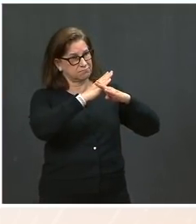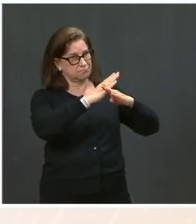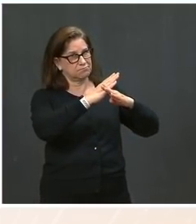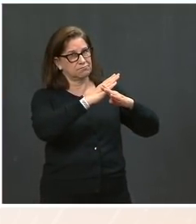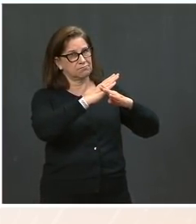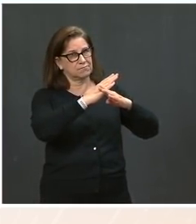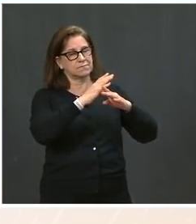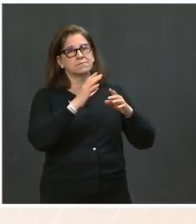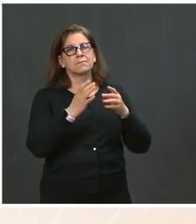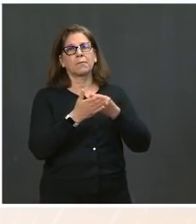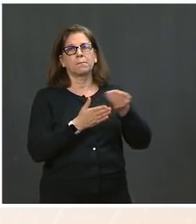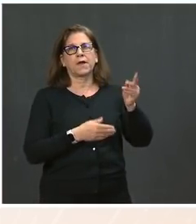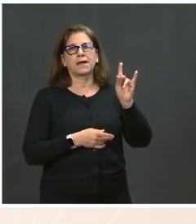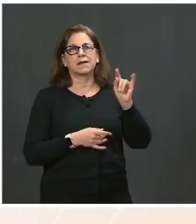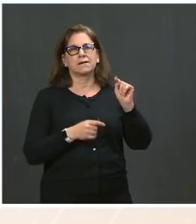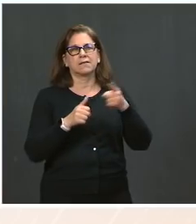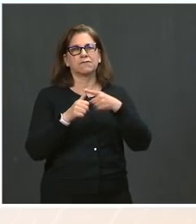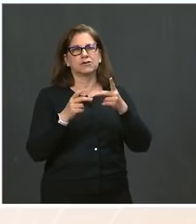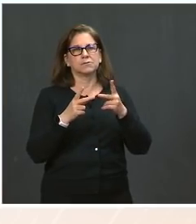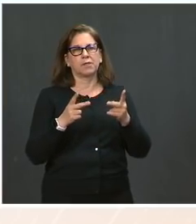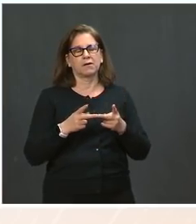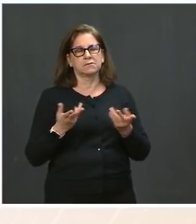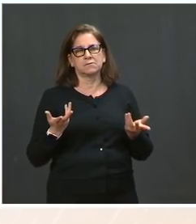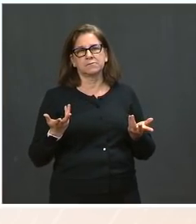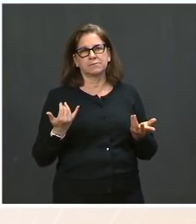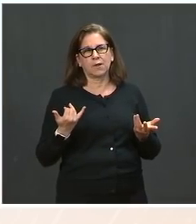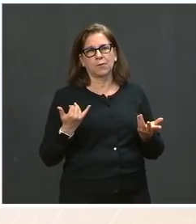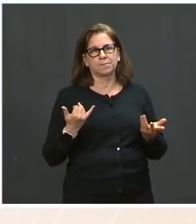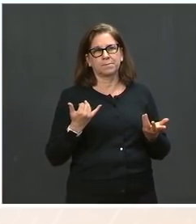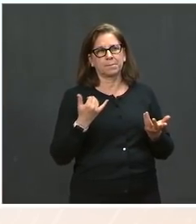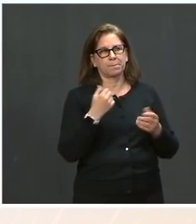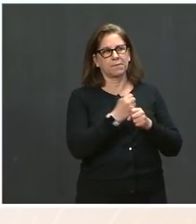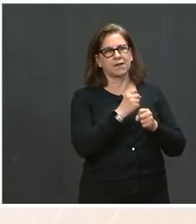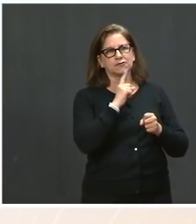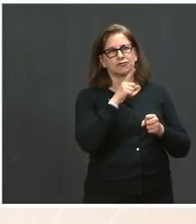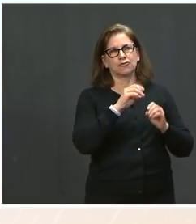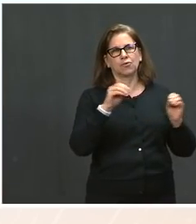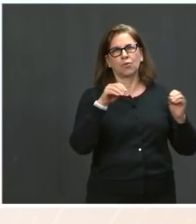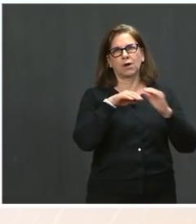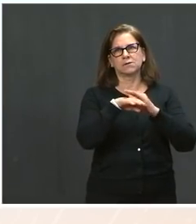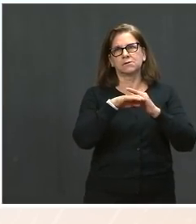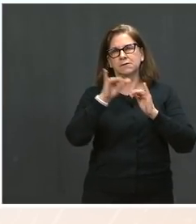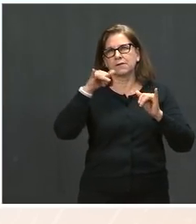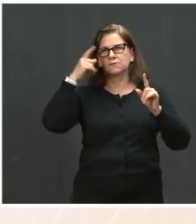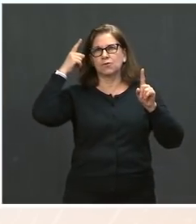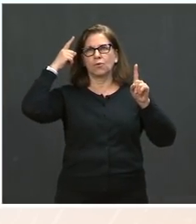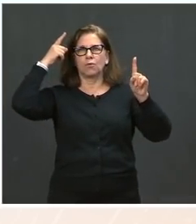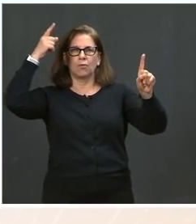to gain access to ghost guns, ghost gun kits is certainly a step forward, in our view.